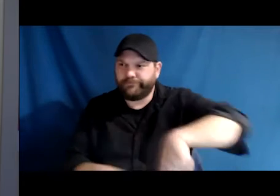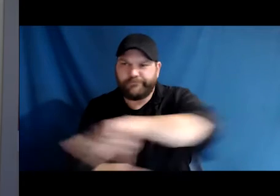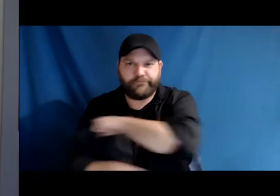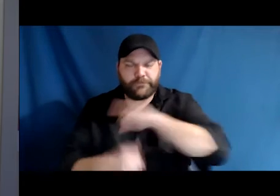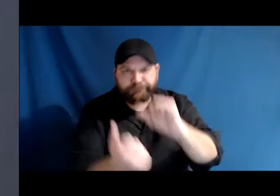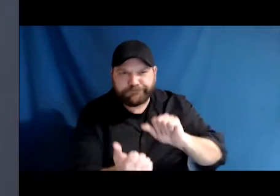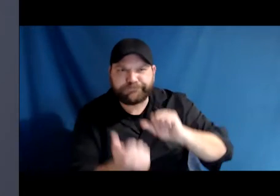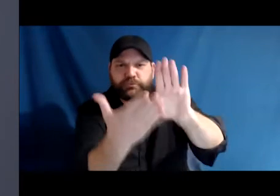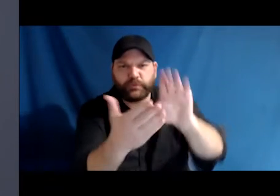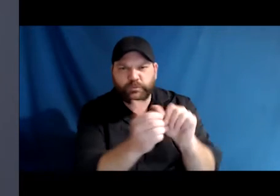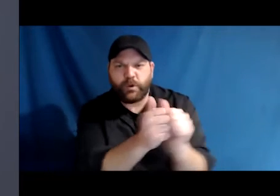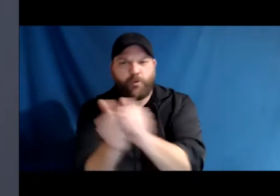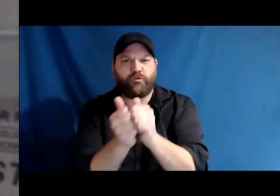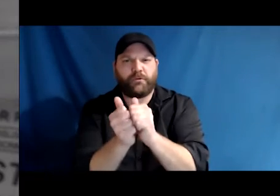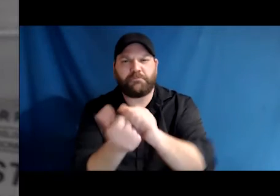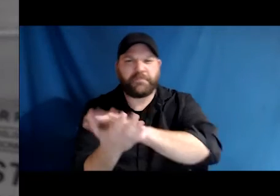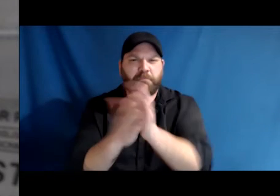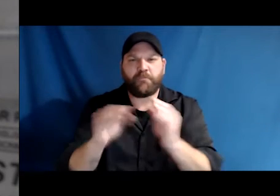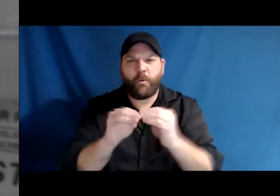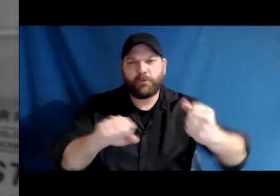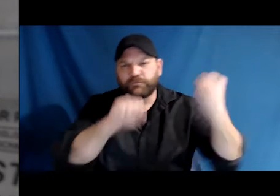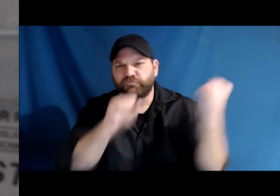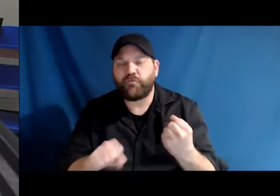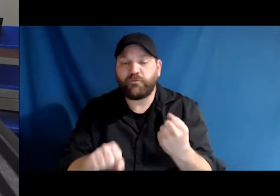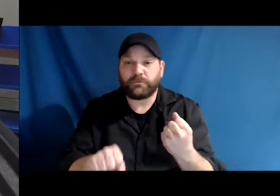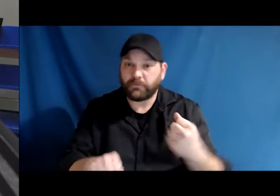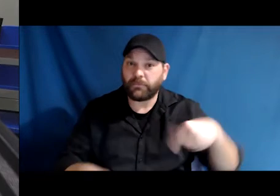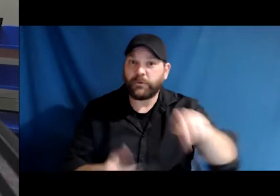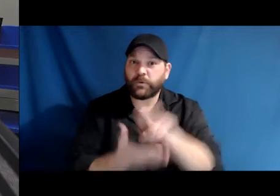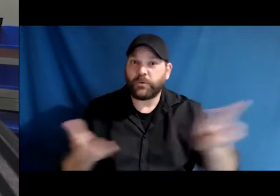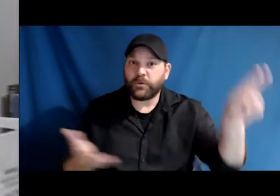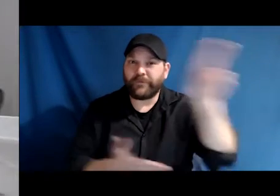We kept the university functioning and afloat during a worldwide pandemic